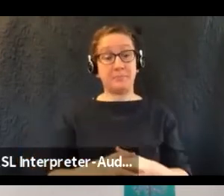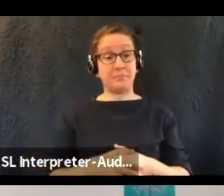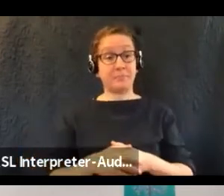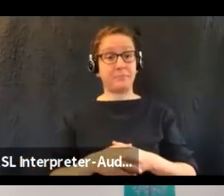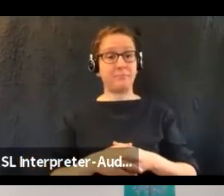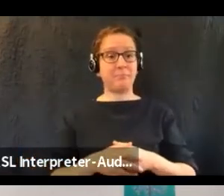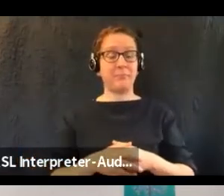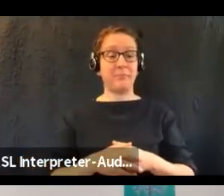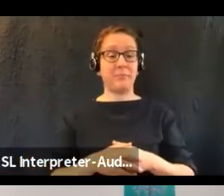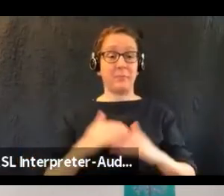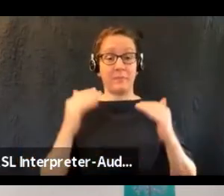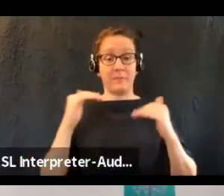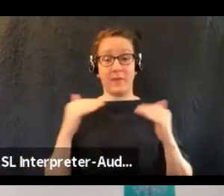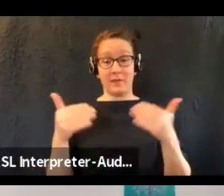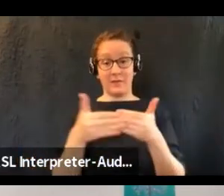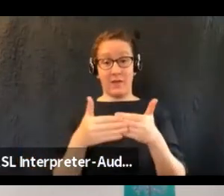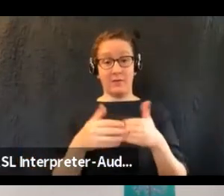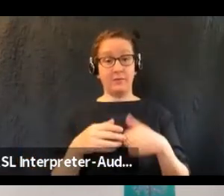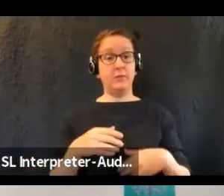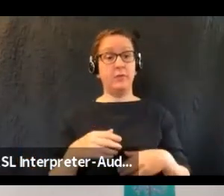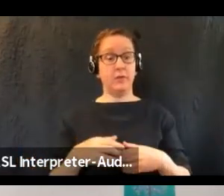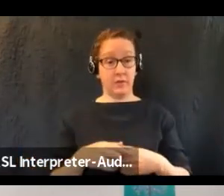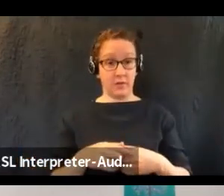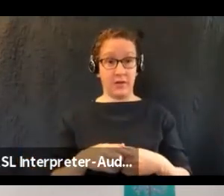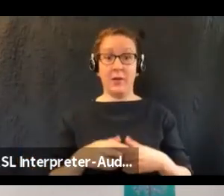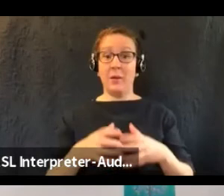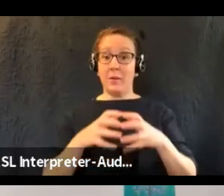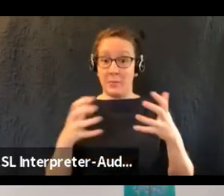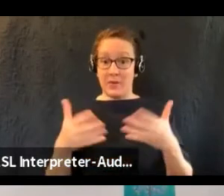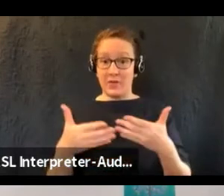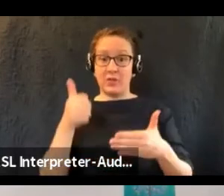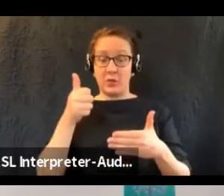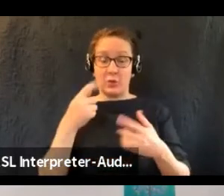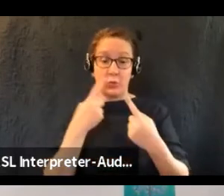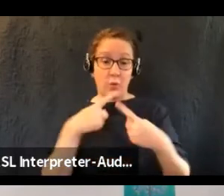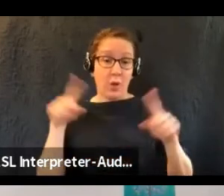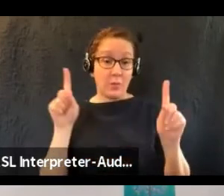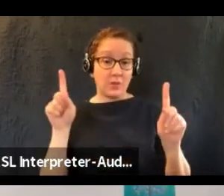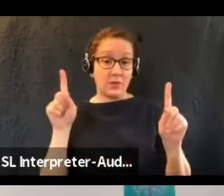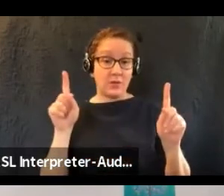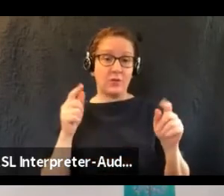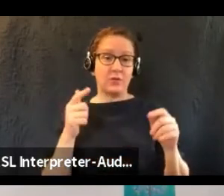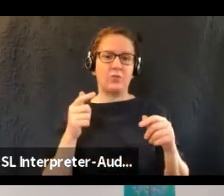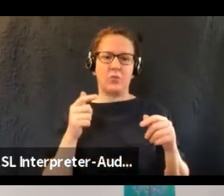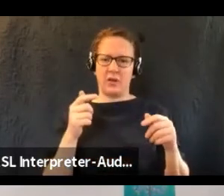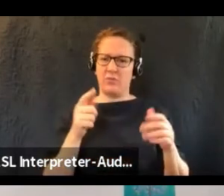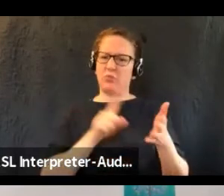It is much easier to accomplish this when you have done your research early on, and